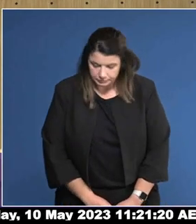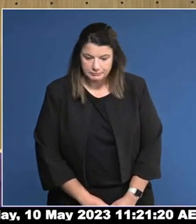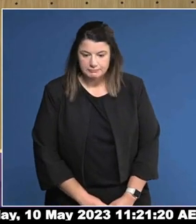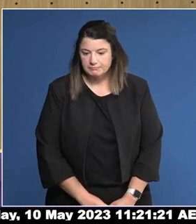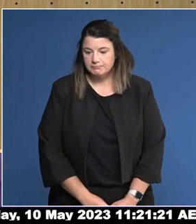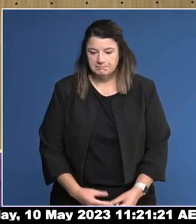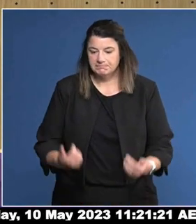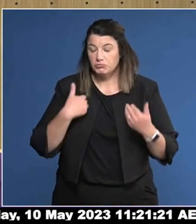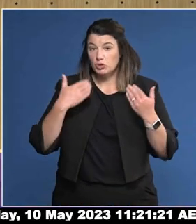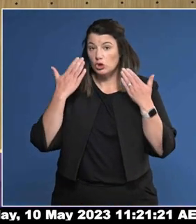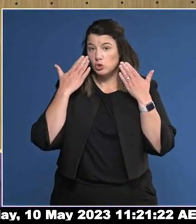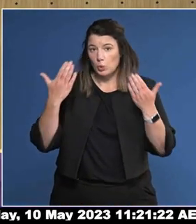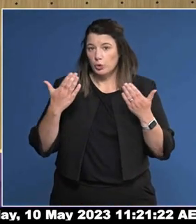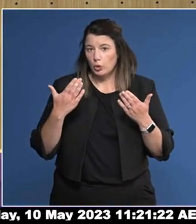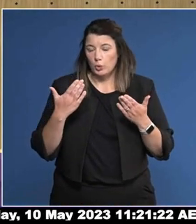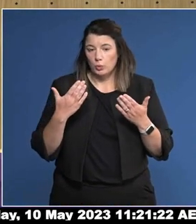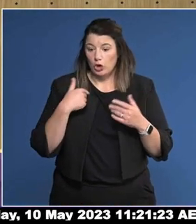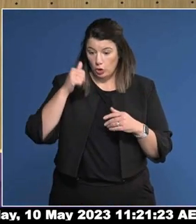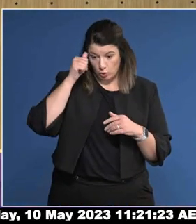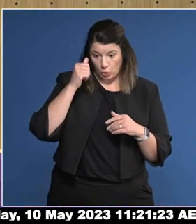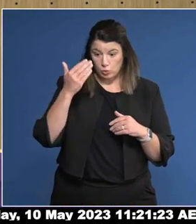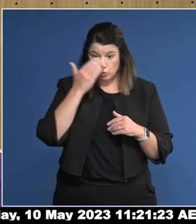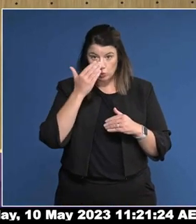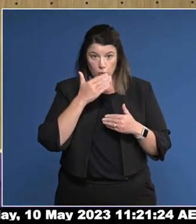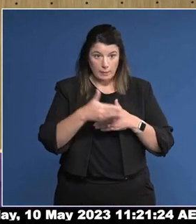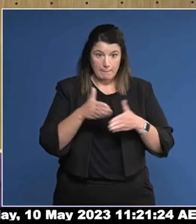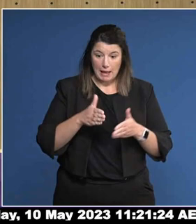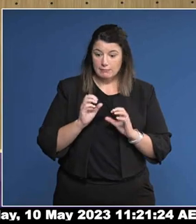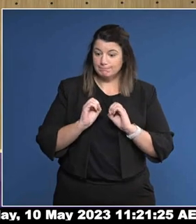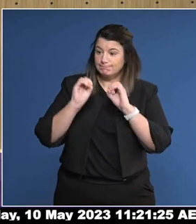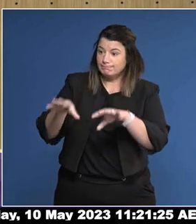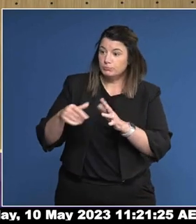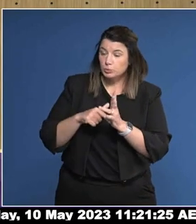I am aware that school packs were delivered to the home. Okay.